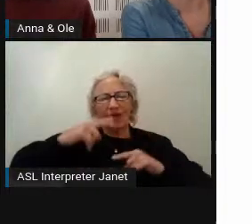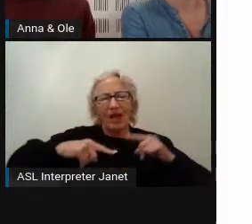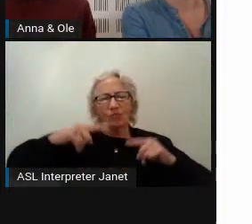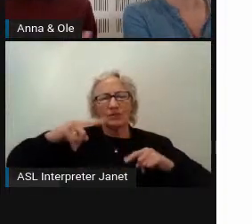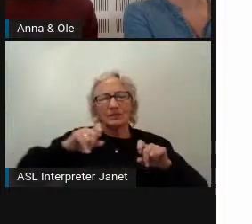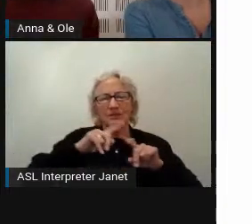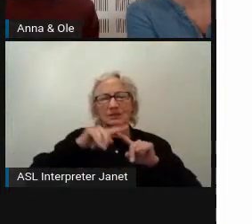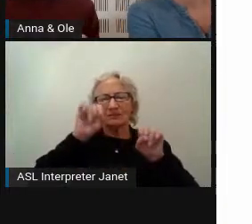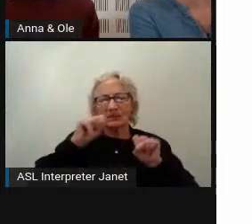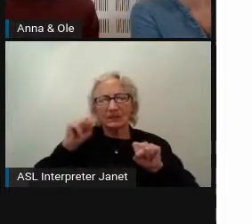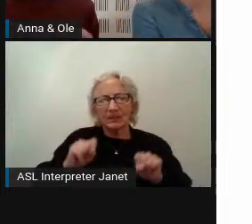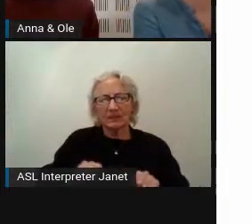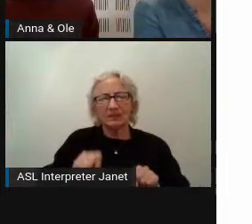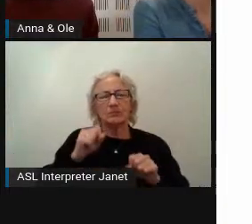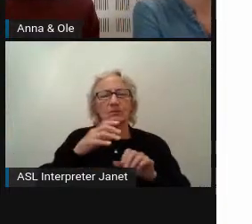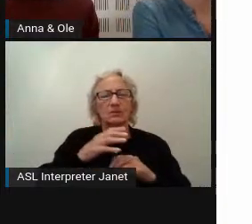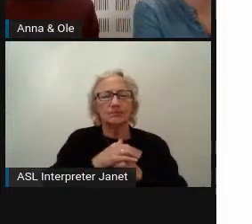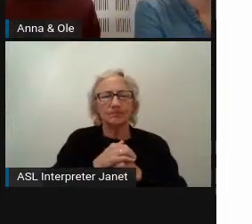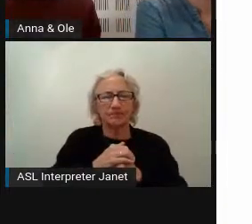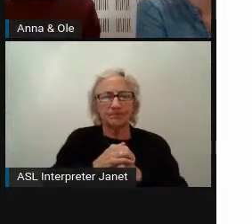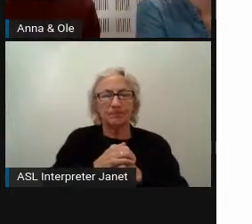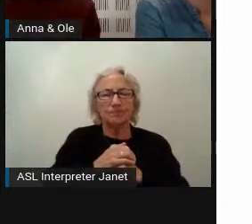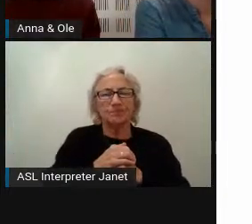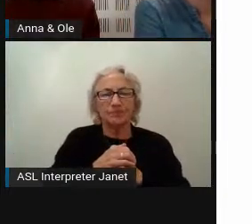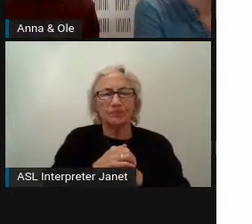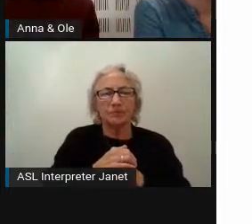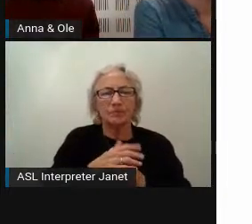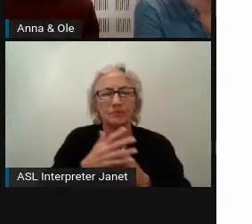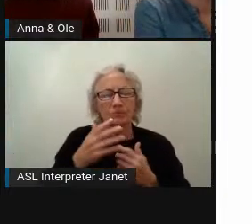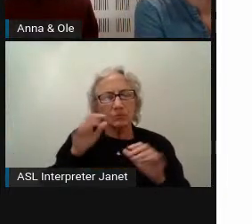comes to some of the platforms for instance we use Moodle. With other